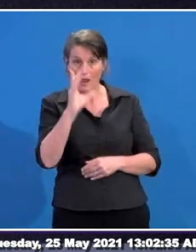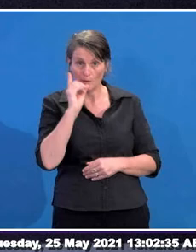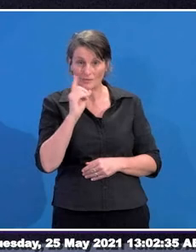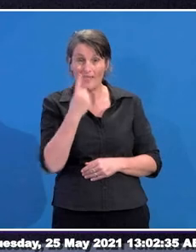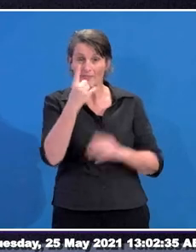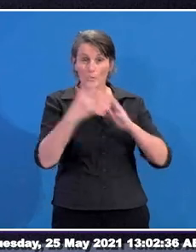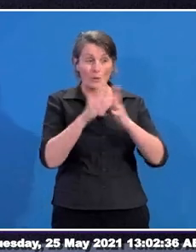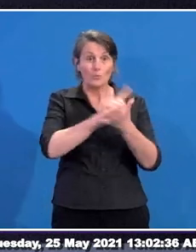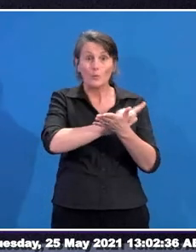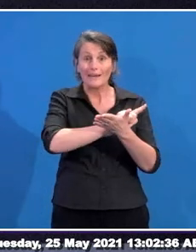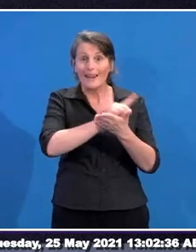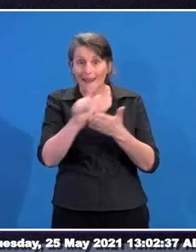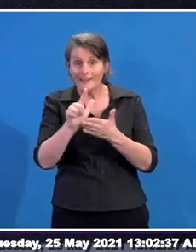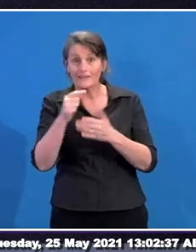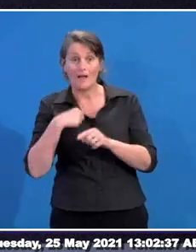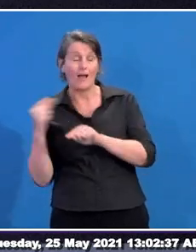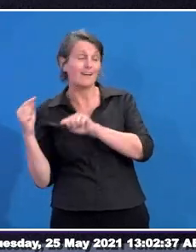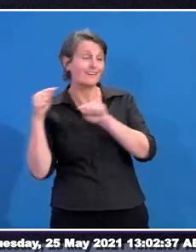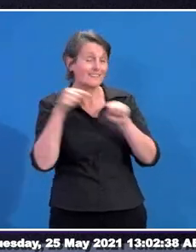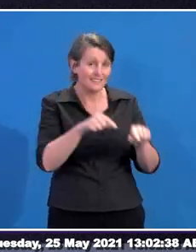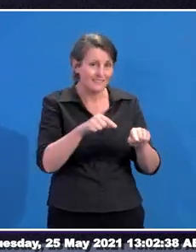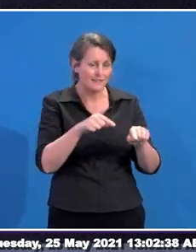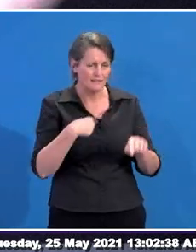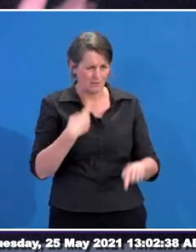up for music therapy on that morning and saw that all this was exposed.